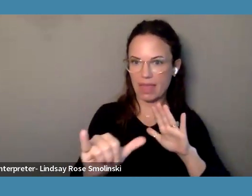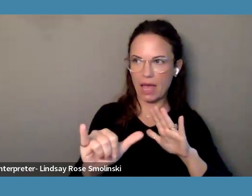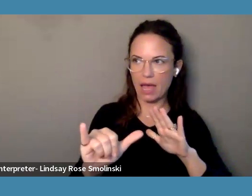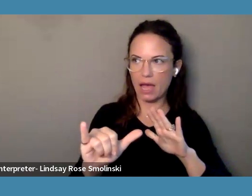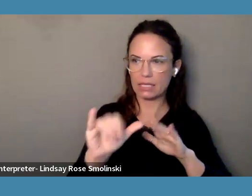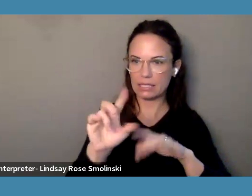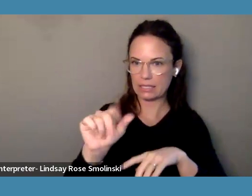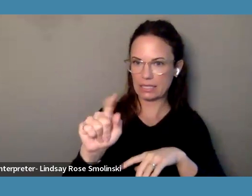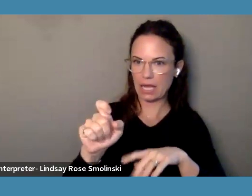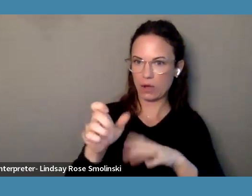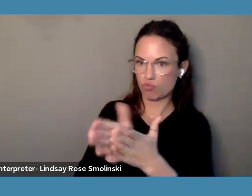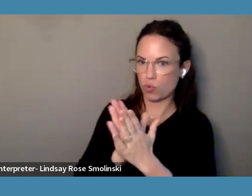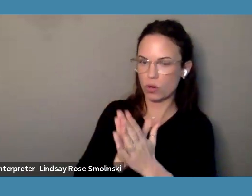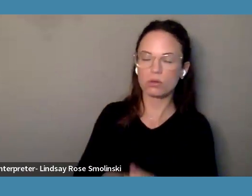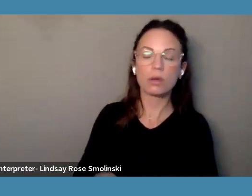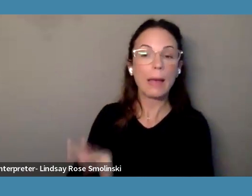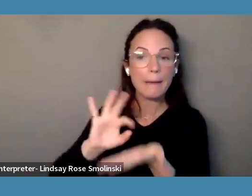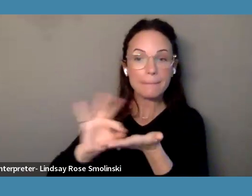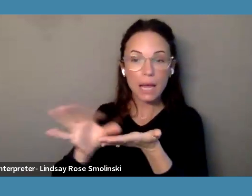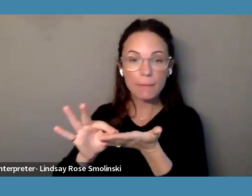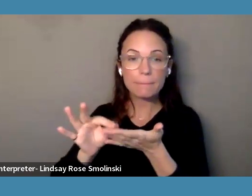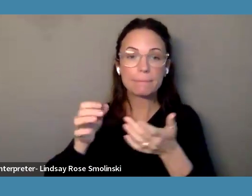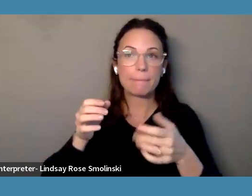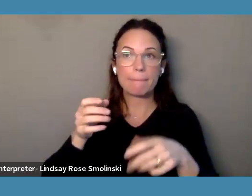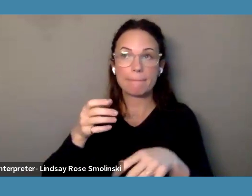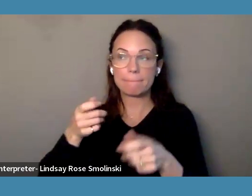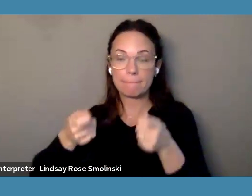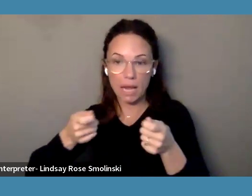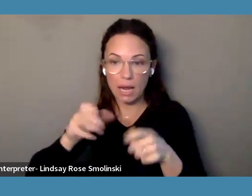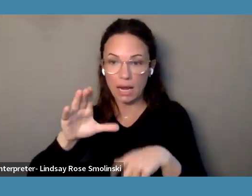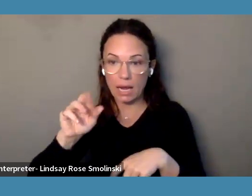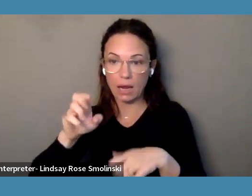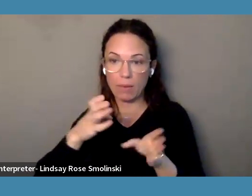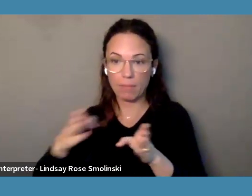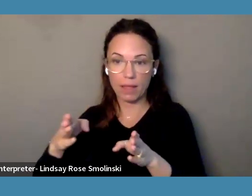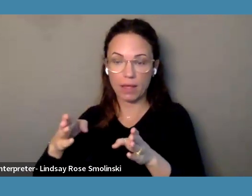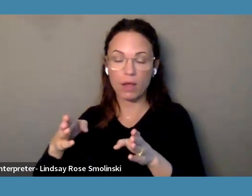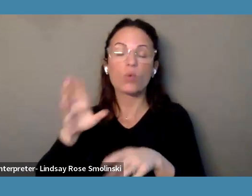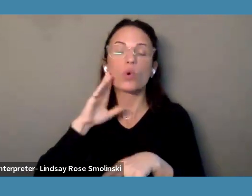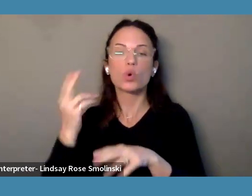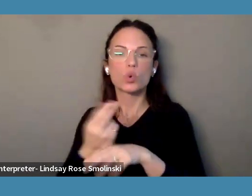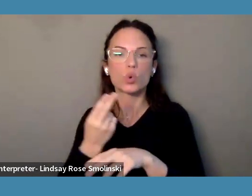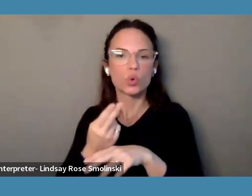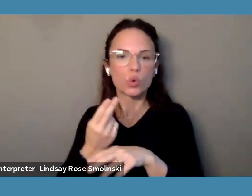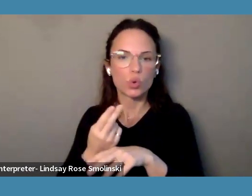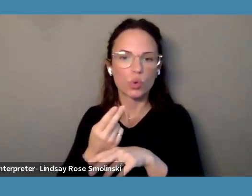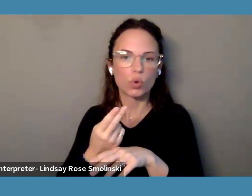Medicaid Managed Care Plans in the Office of Fair Hearings utilize verbal requests for fair hearing,